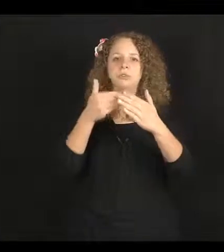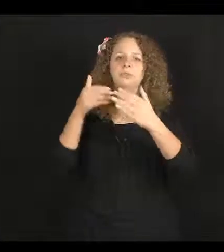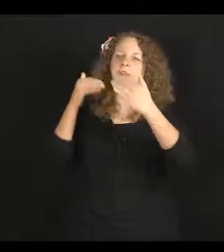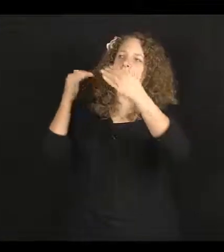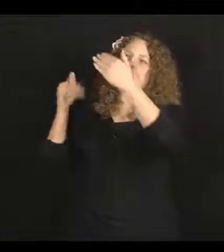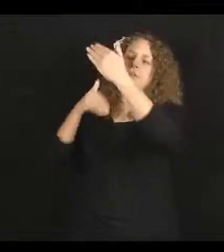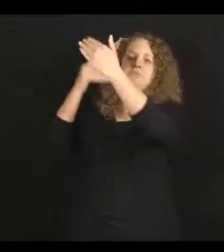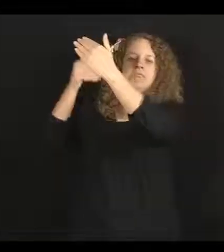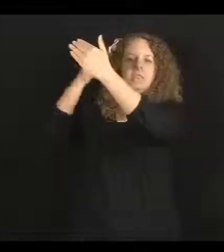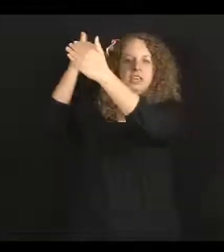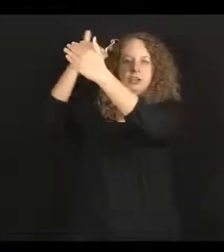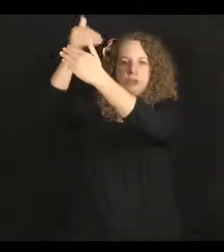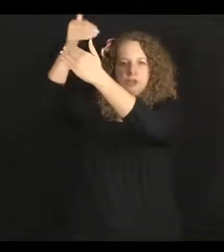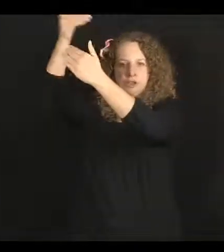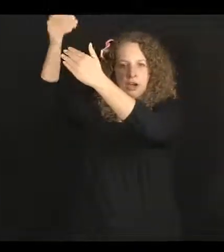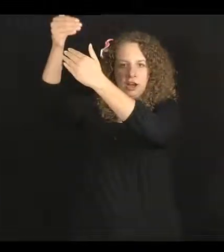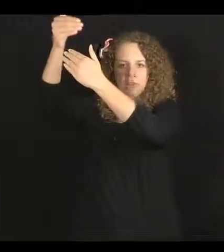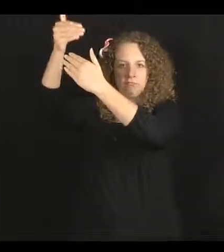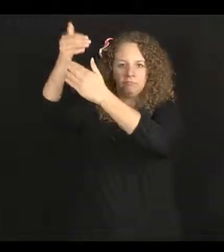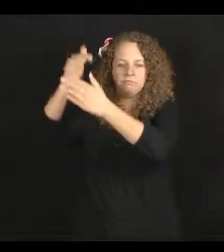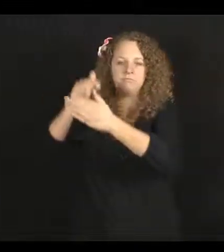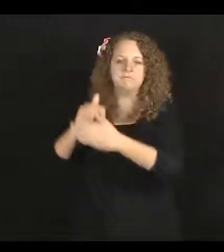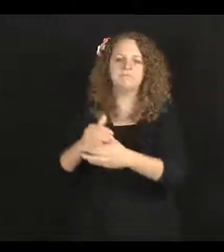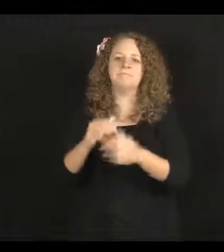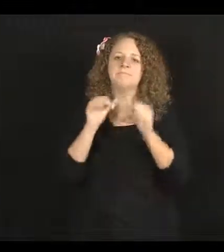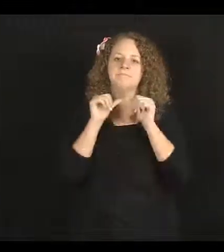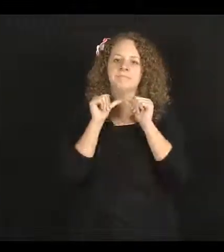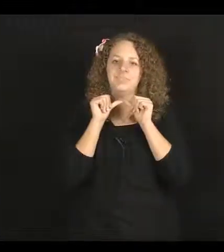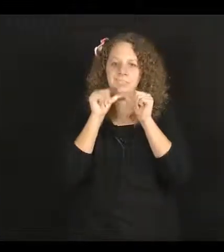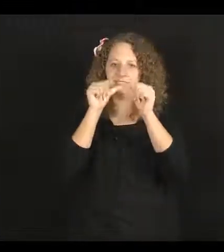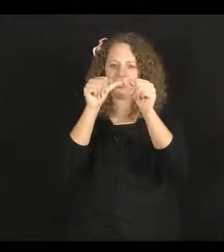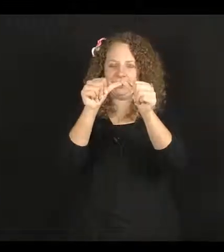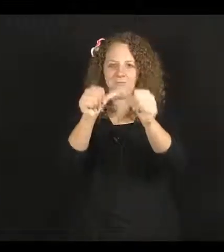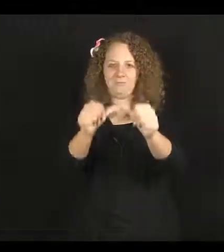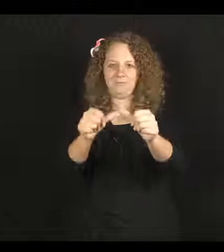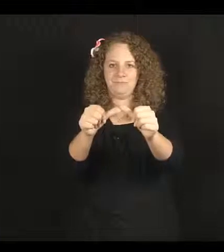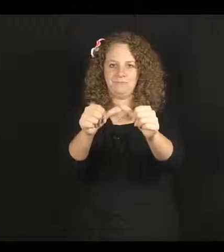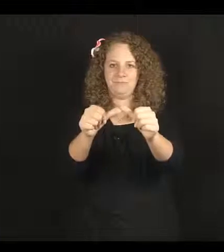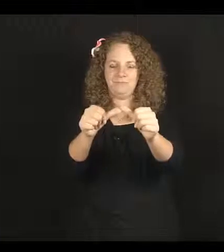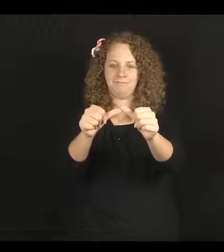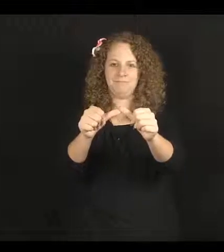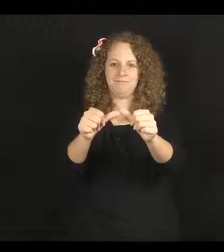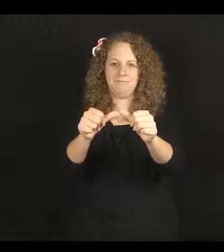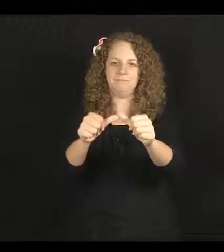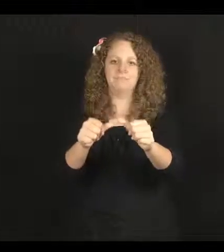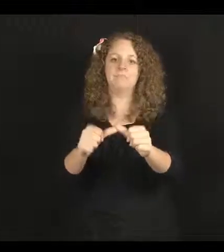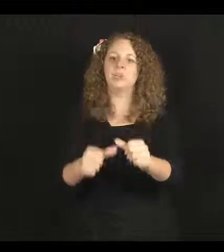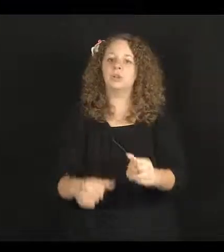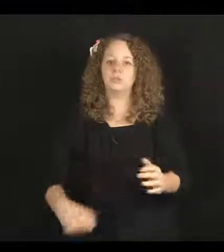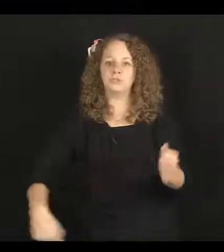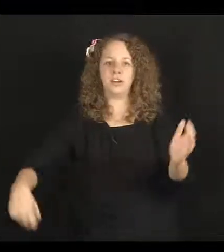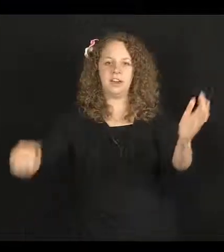CLOSER-TO-GOD CONTINUE CRUCIFY … a nail in this side and